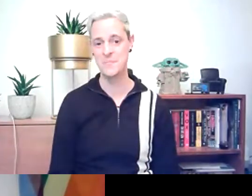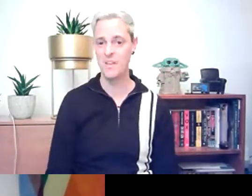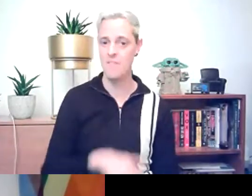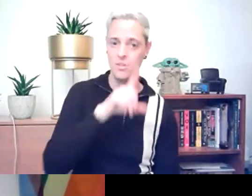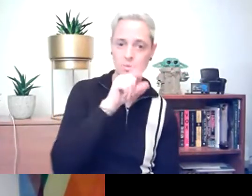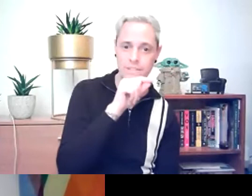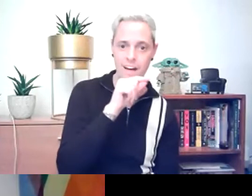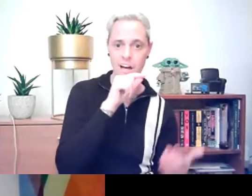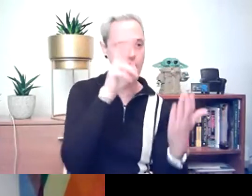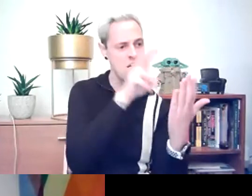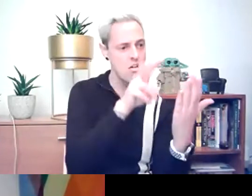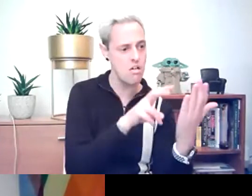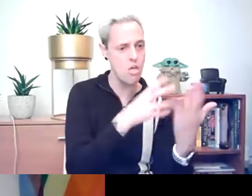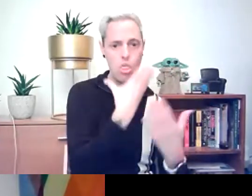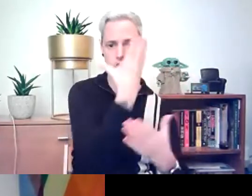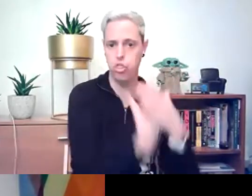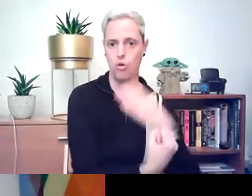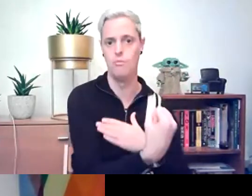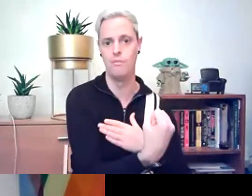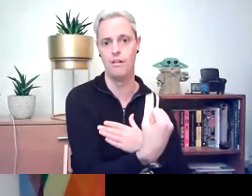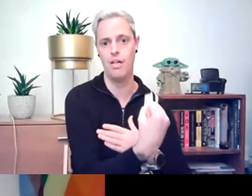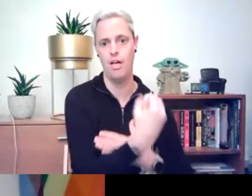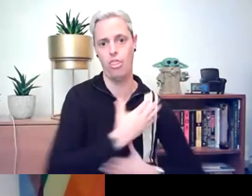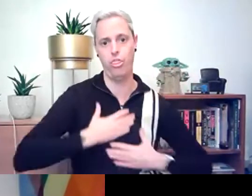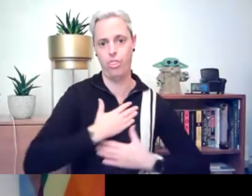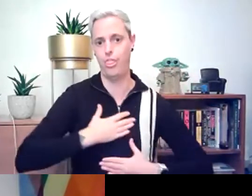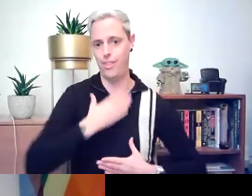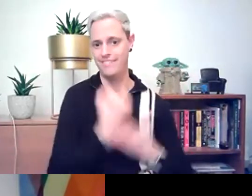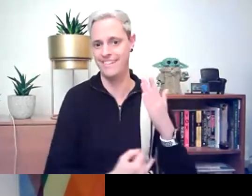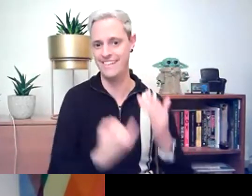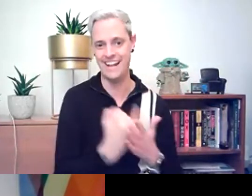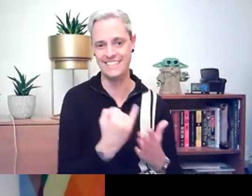like going into that rabbit hole. 18:42:59 It's not going to serve you mental